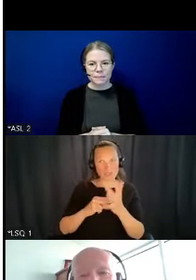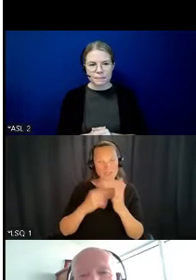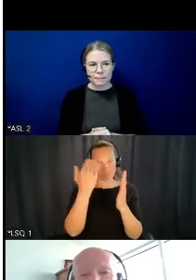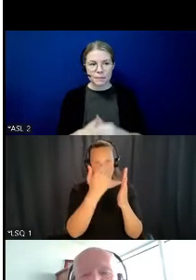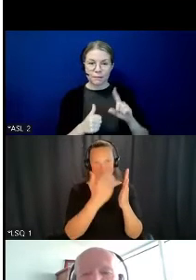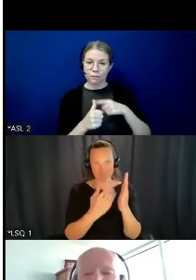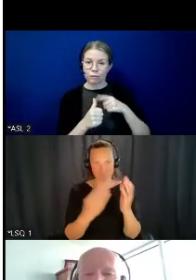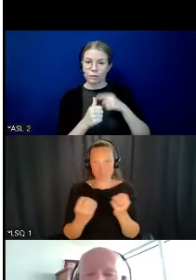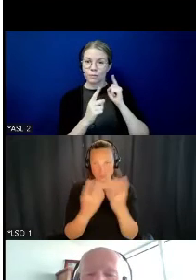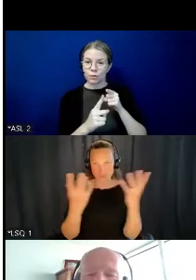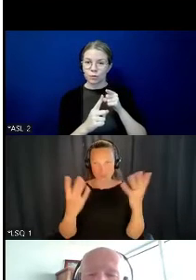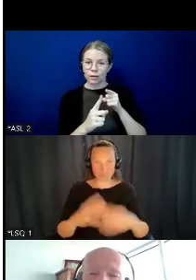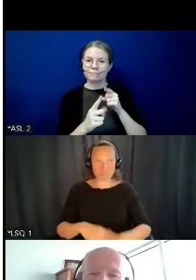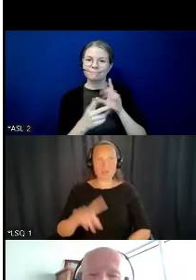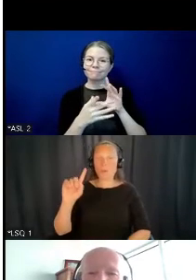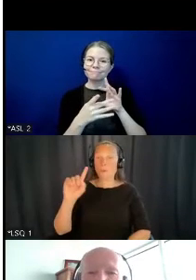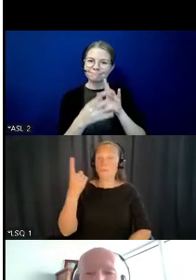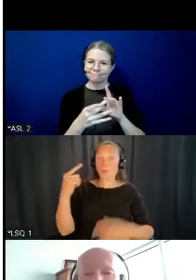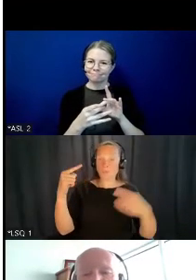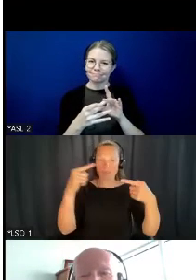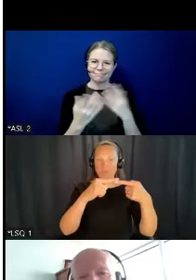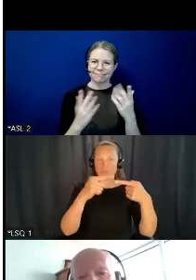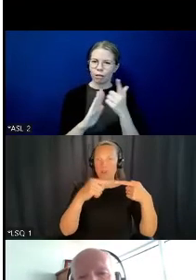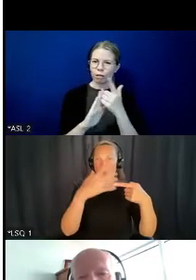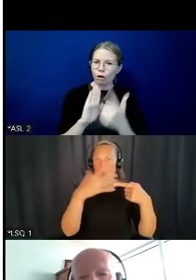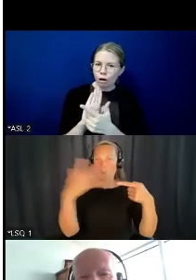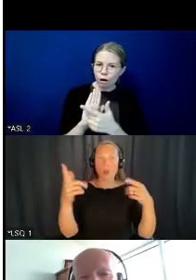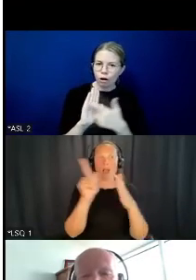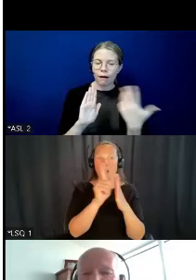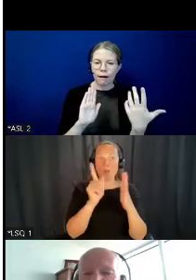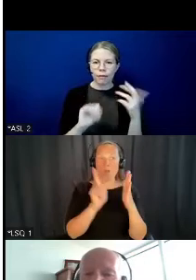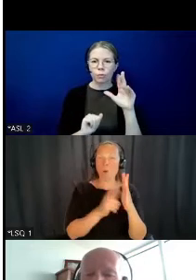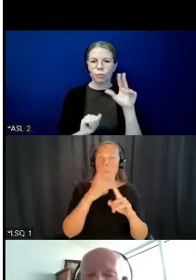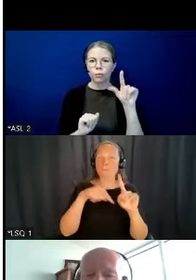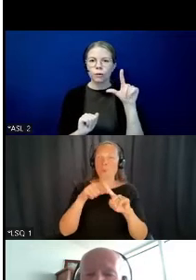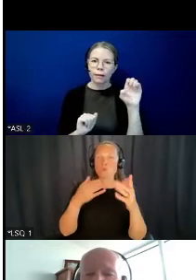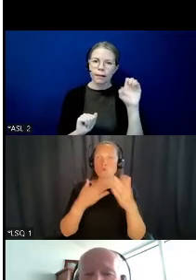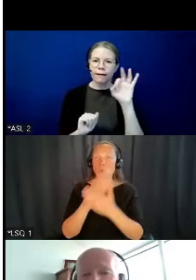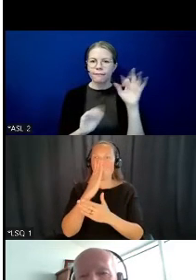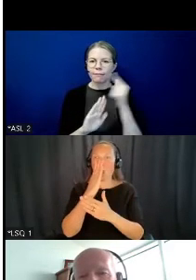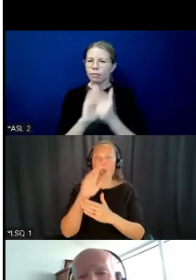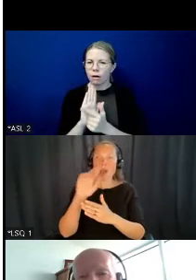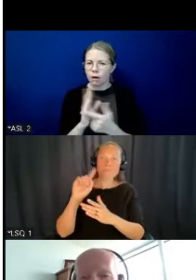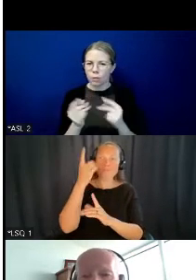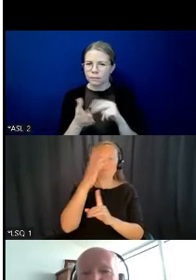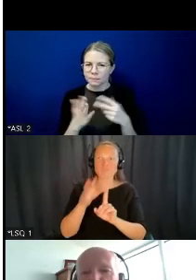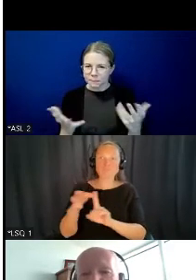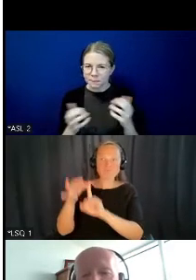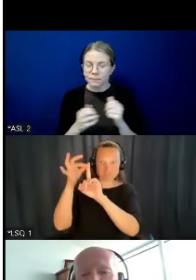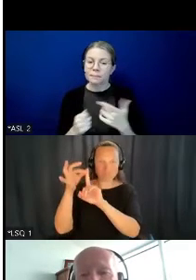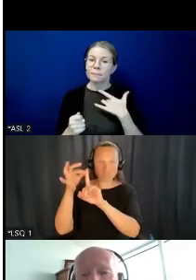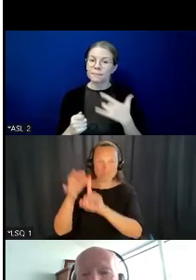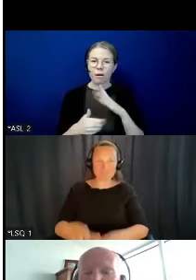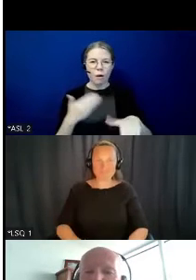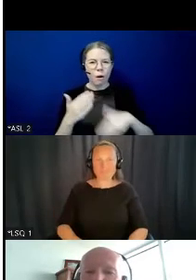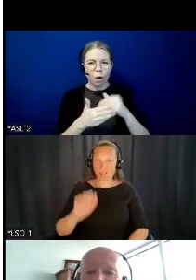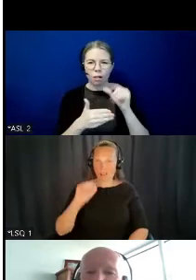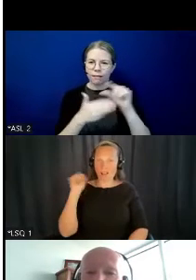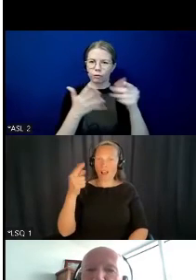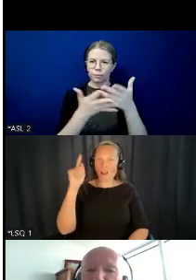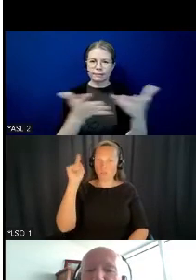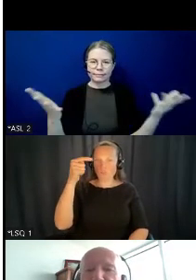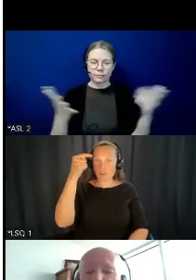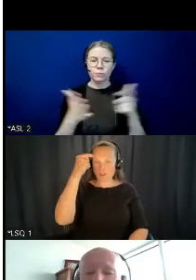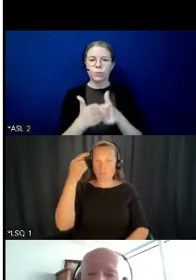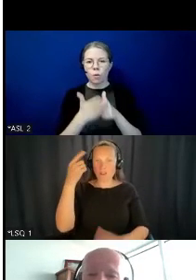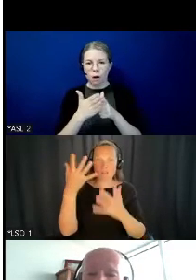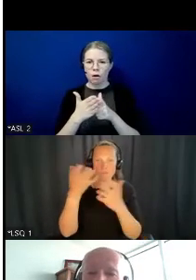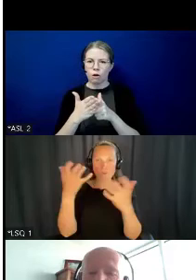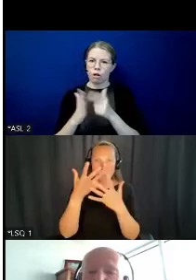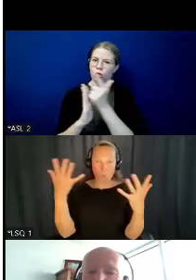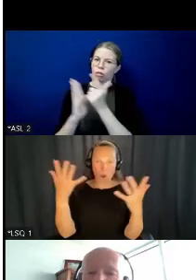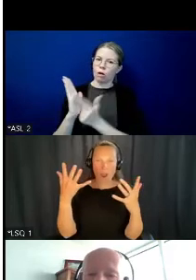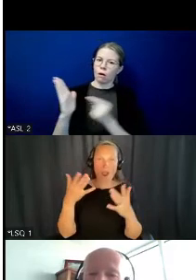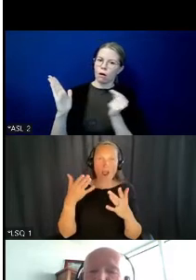OF LAW. GENERALLY SPEAKING, ALL GOVERNMENTS HAVE TO BE GOVERNED BY THE RULE OF LAW. FOR EXAMPLE,